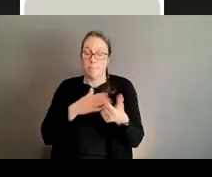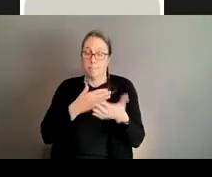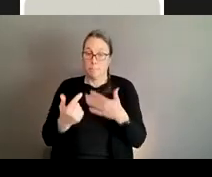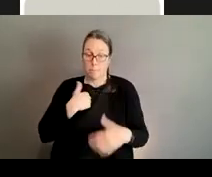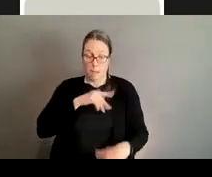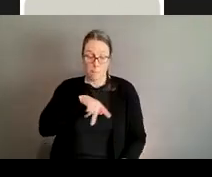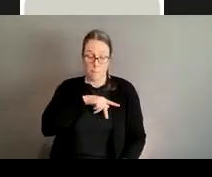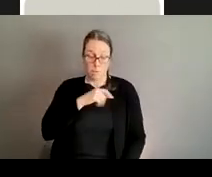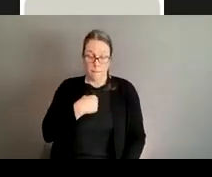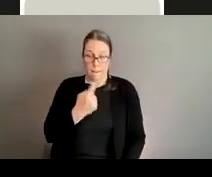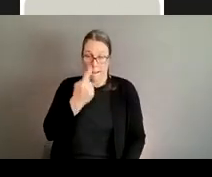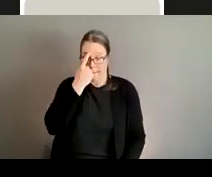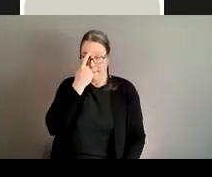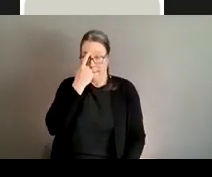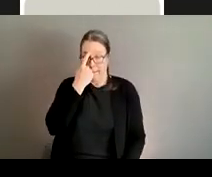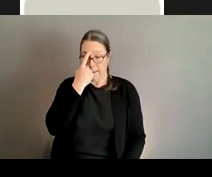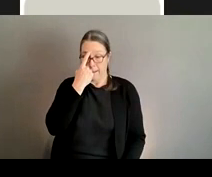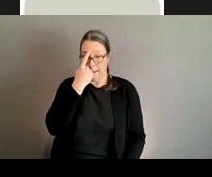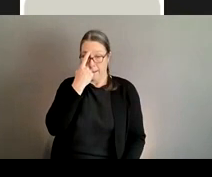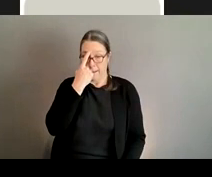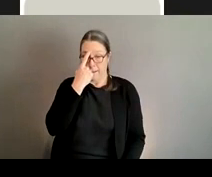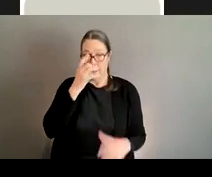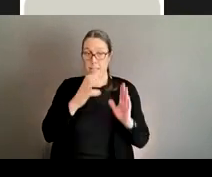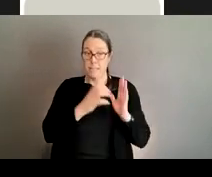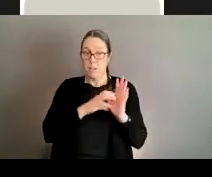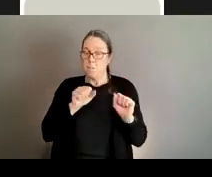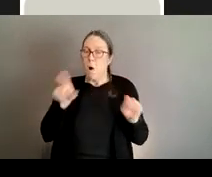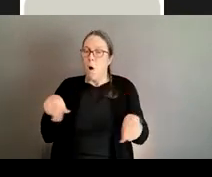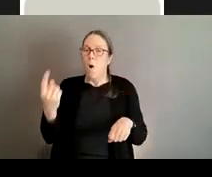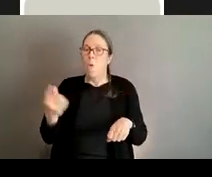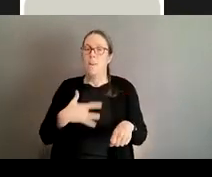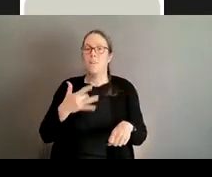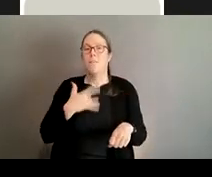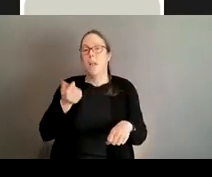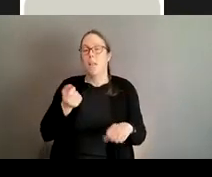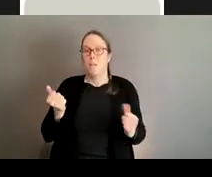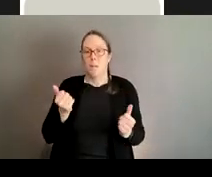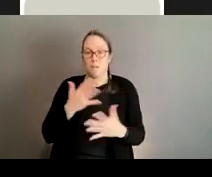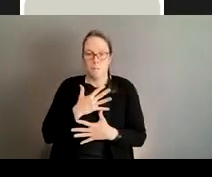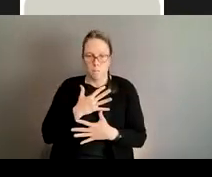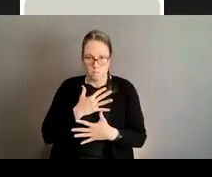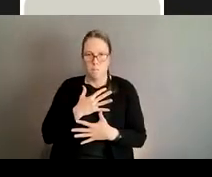I think that section can always feel a little bit intimidating all those months ahead of